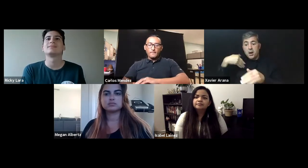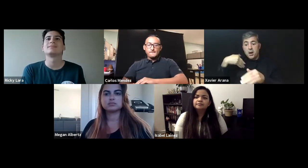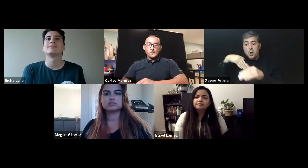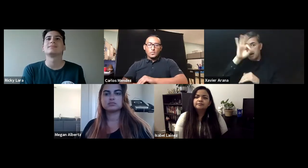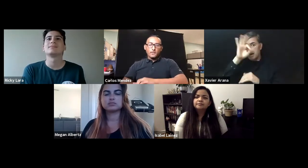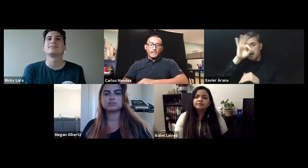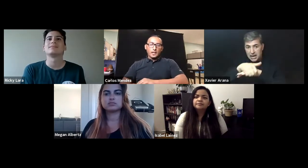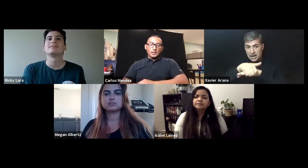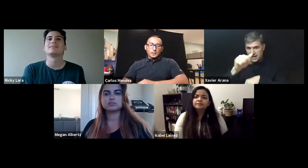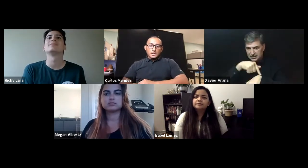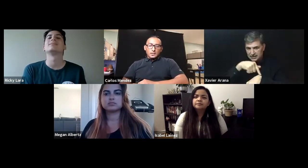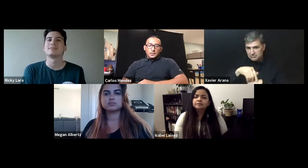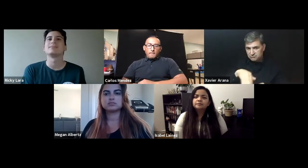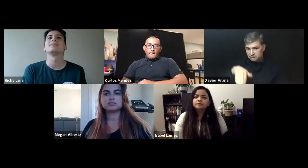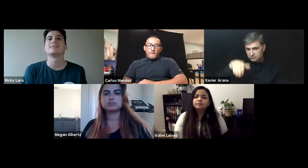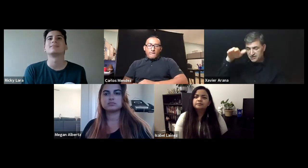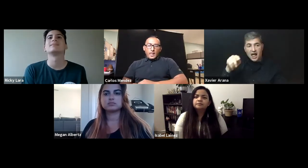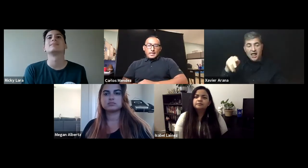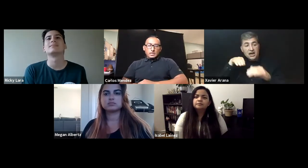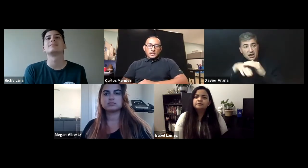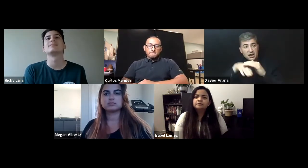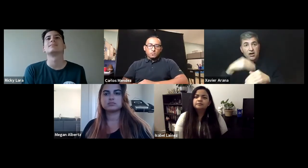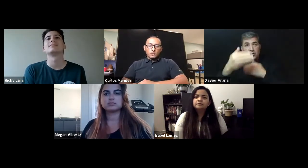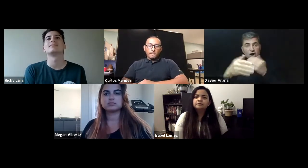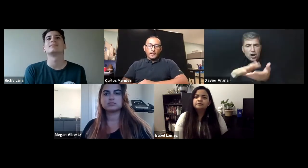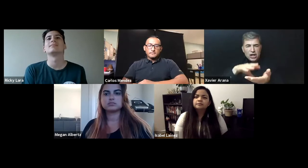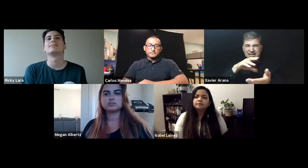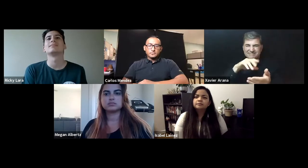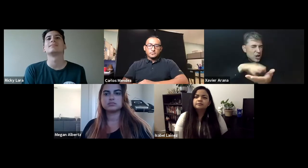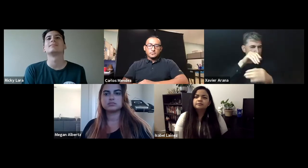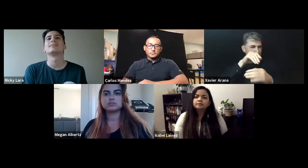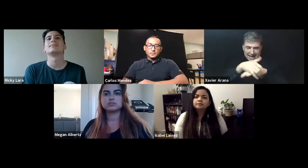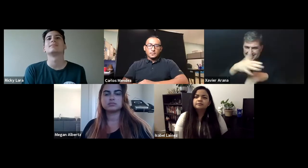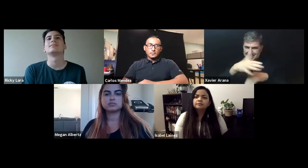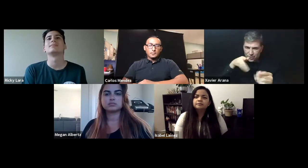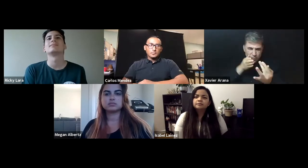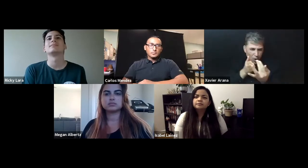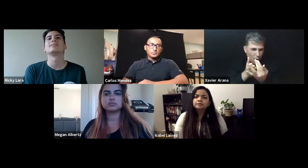I think, at the time... Again, I didn't really know a lot of English,